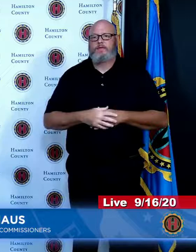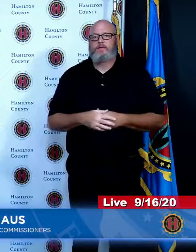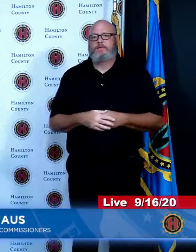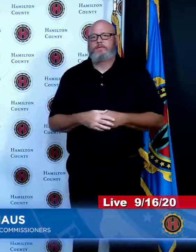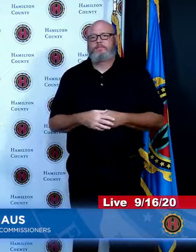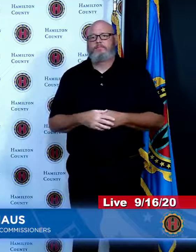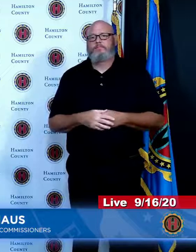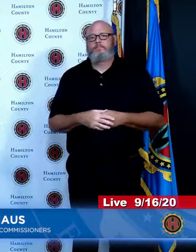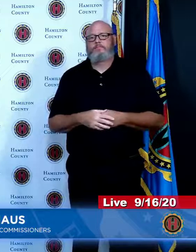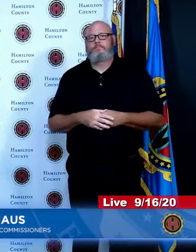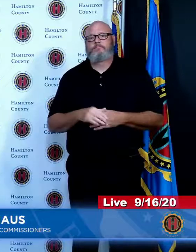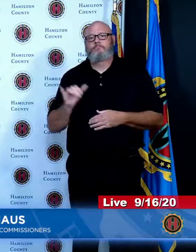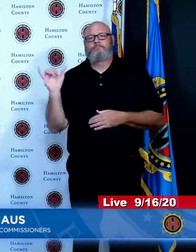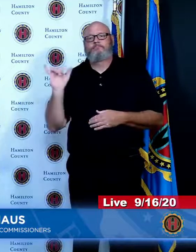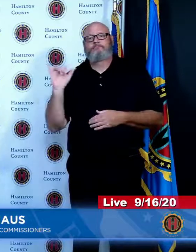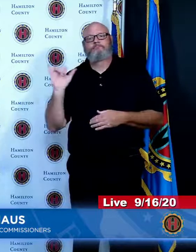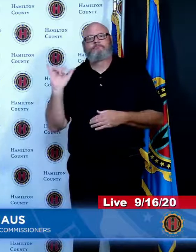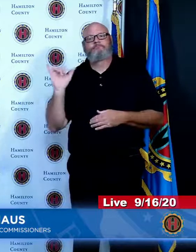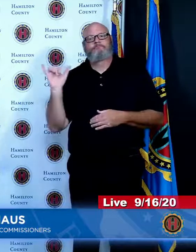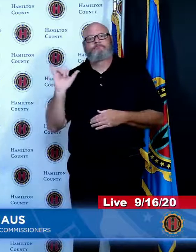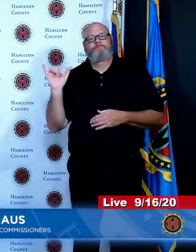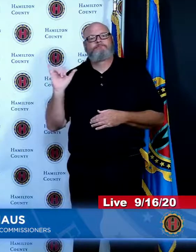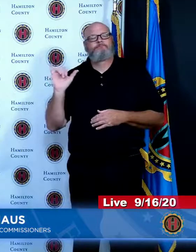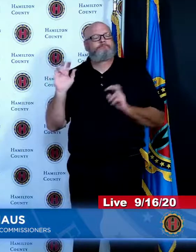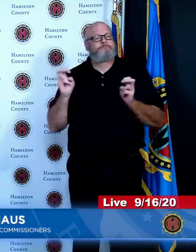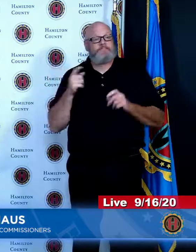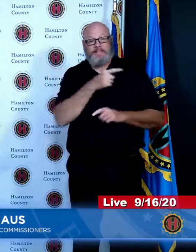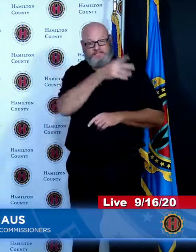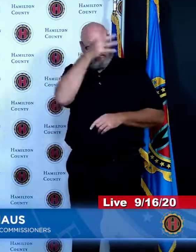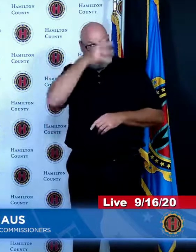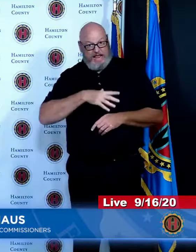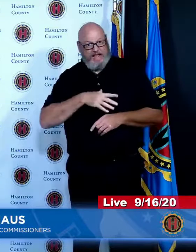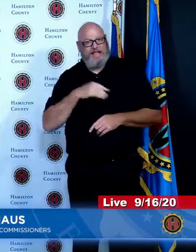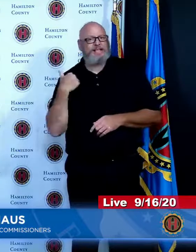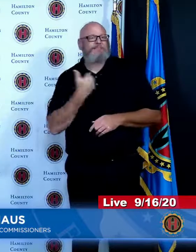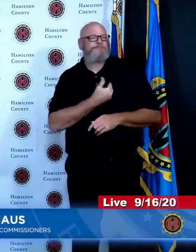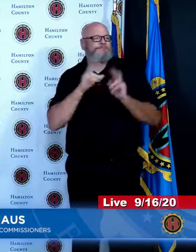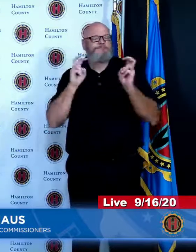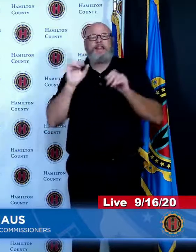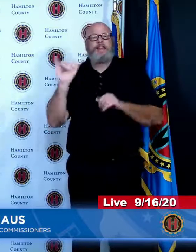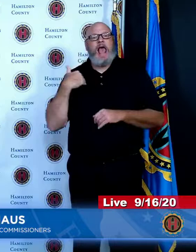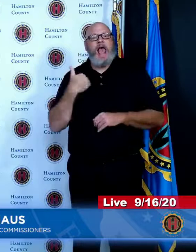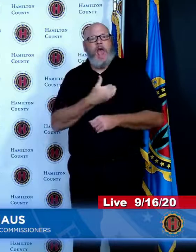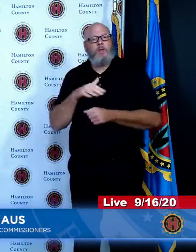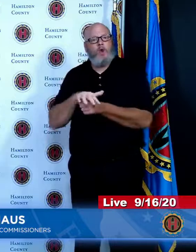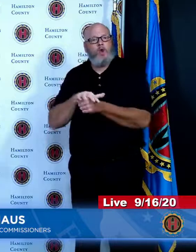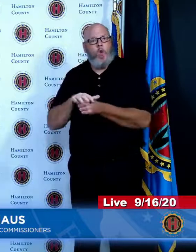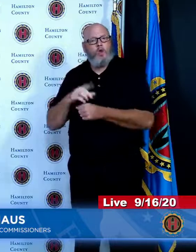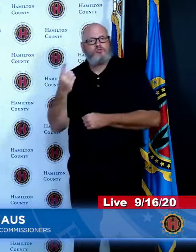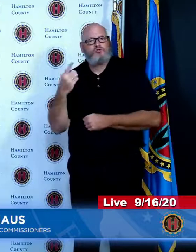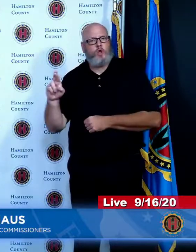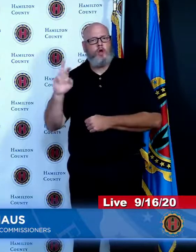consequences about what we're doing on the health side and so we're really glad that Dr Feagins could join us this morning